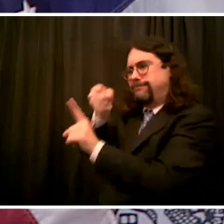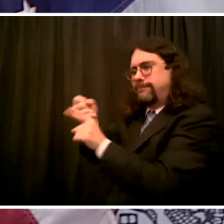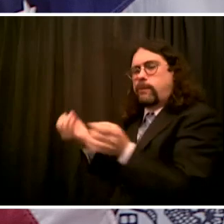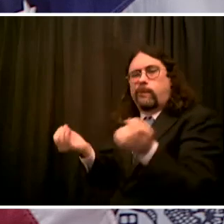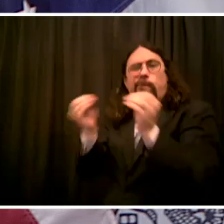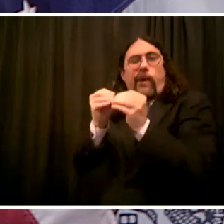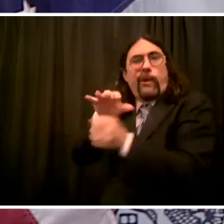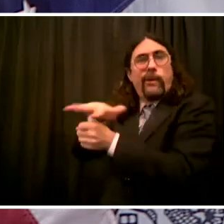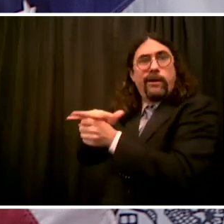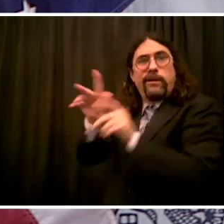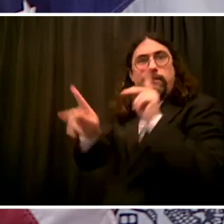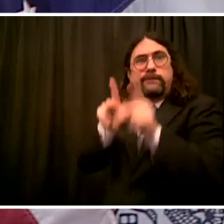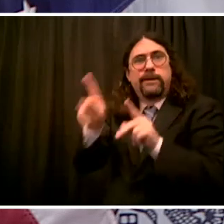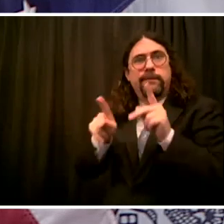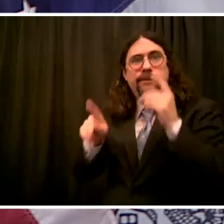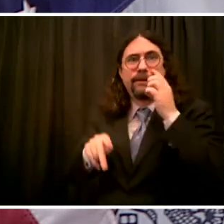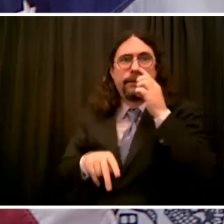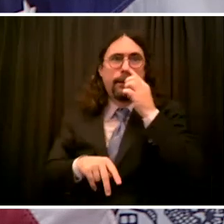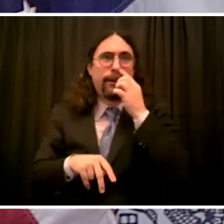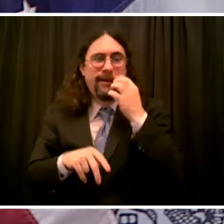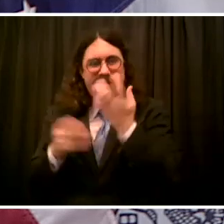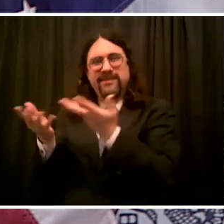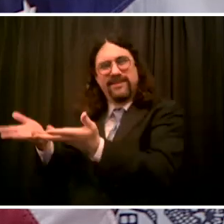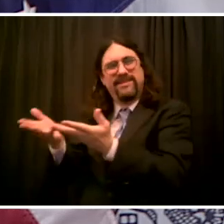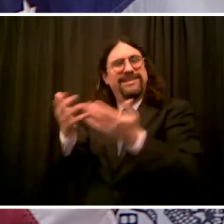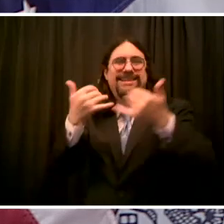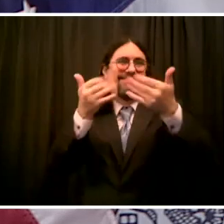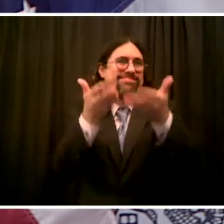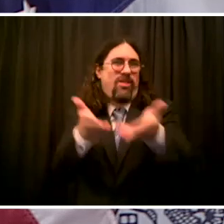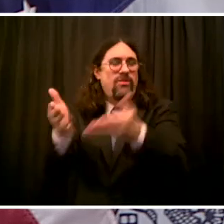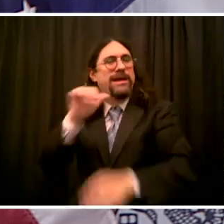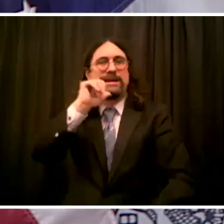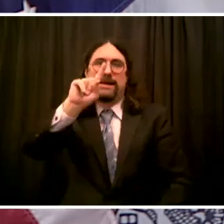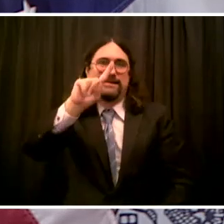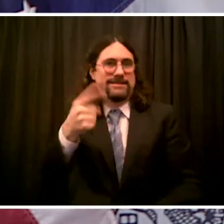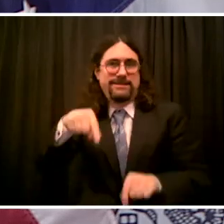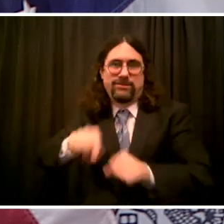POLICE DEPARTMENT. SO, I WOULD URGE